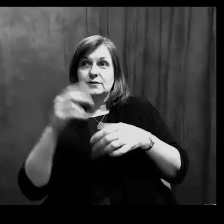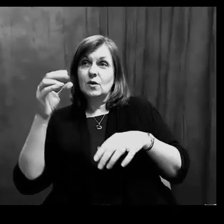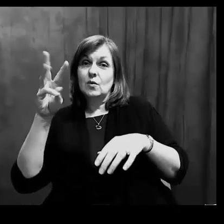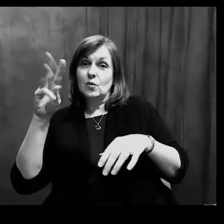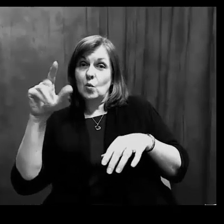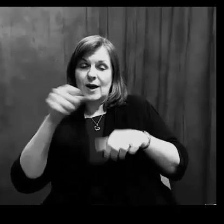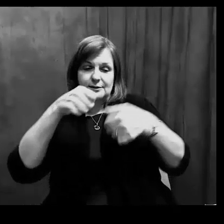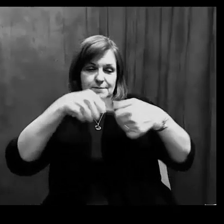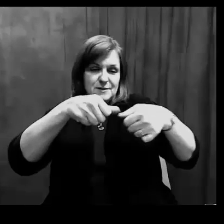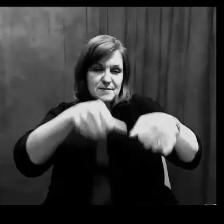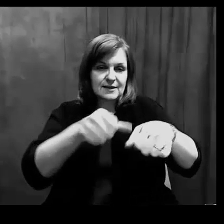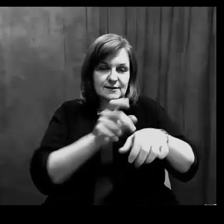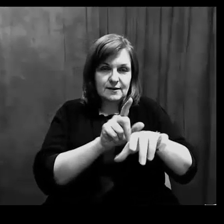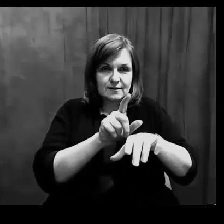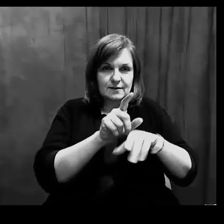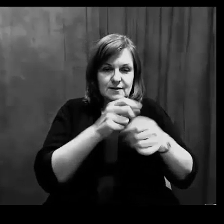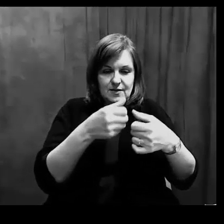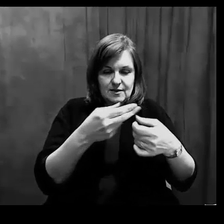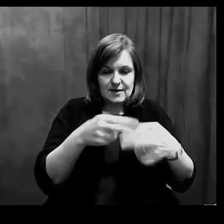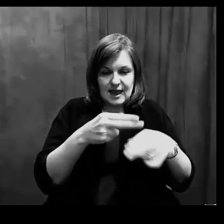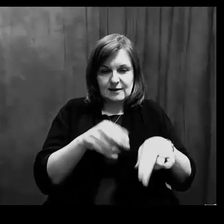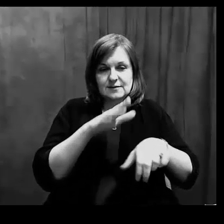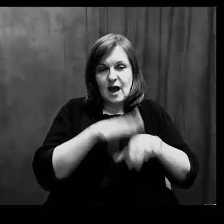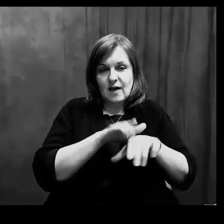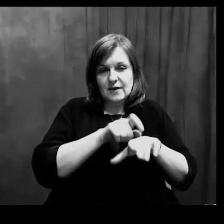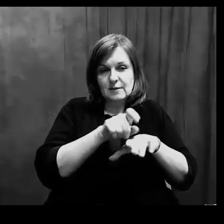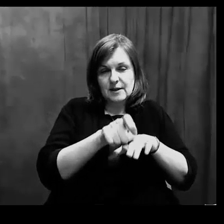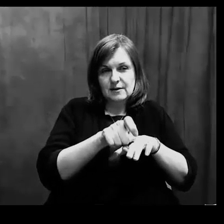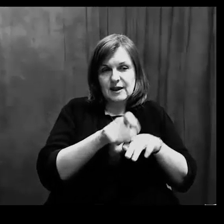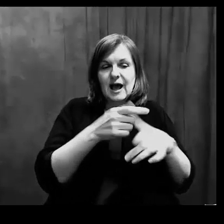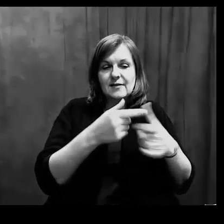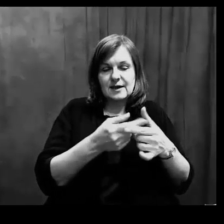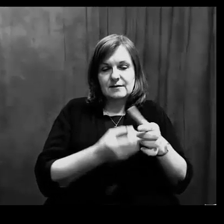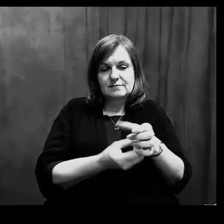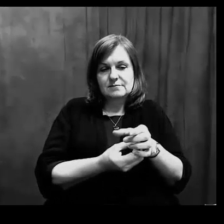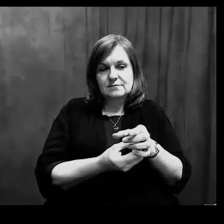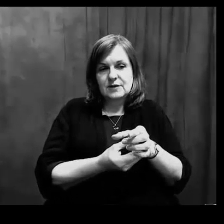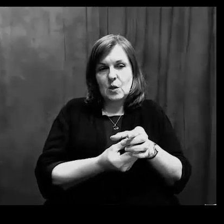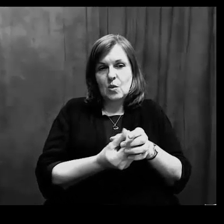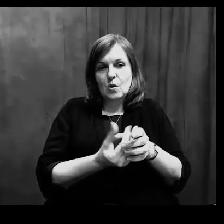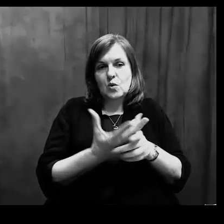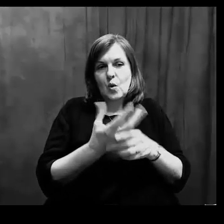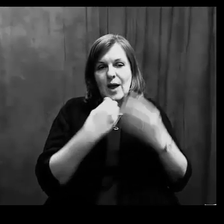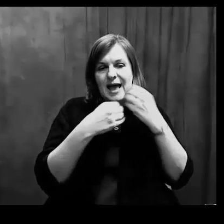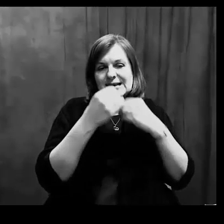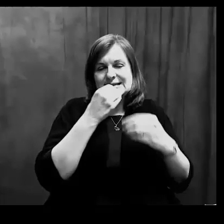hatch they will literally eat the caterpillar from the inside out and hatch out of the back of the caterpillar